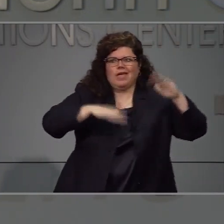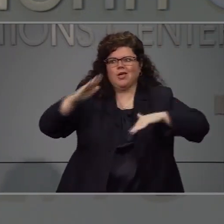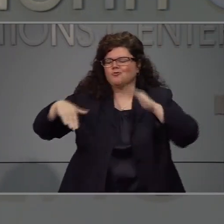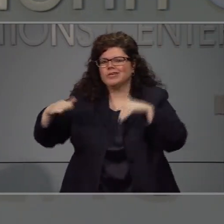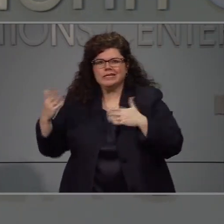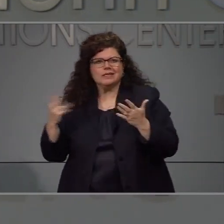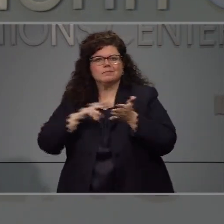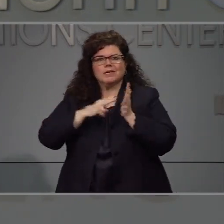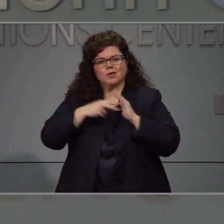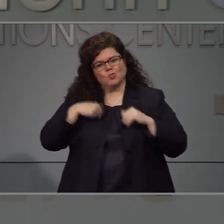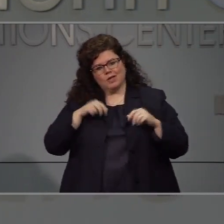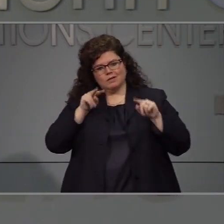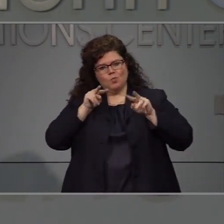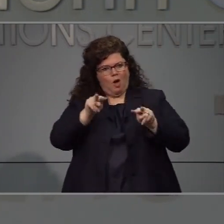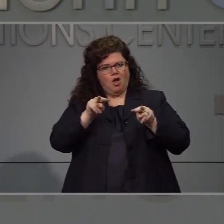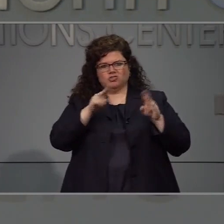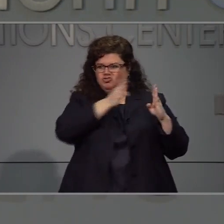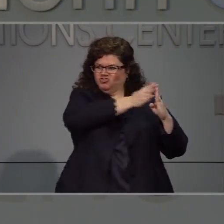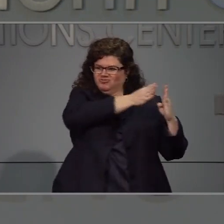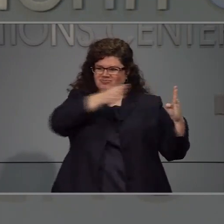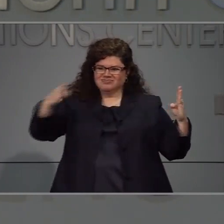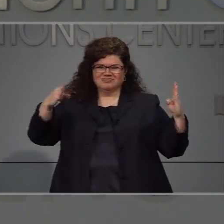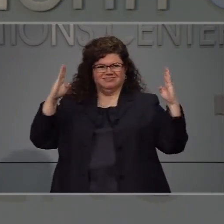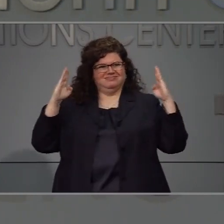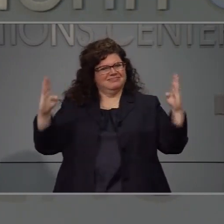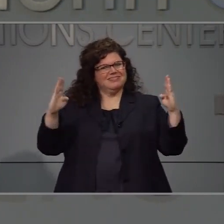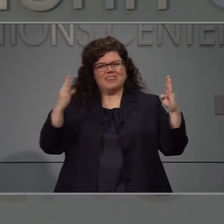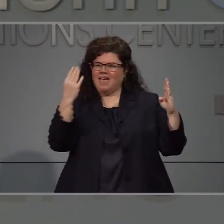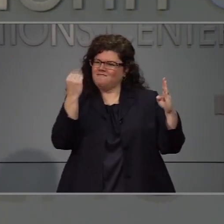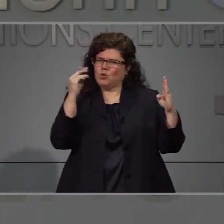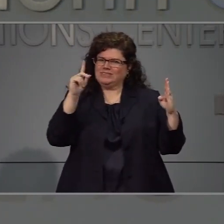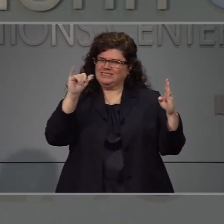WORK VERY HARD TO GET THE REPORTING IN FROM THESE PRIVATE LABS FROM THE UNIVERSITIES FROM A MEDICAL CENTERS AND SOMETIMES